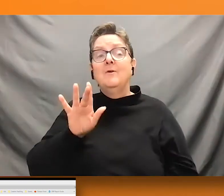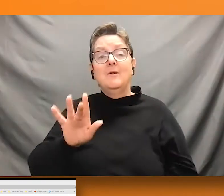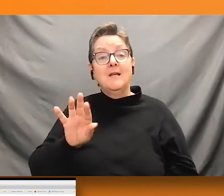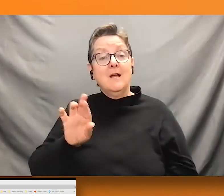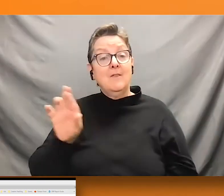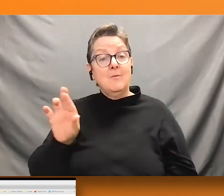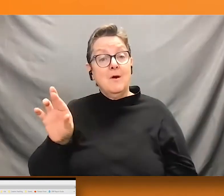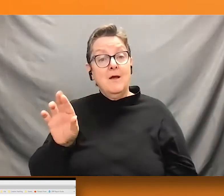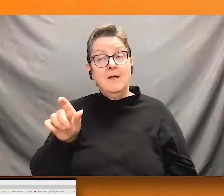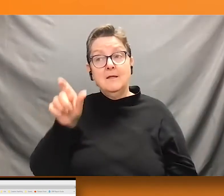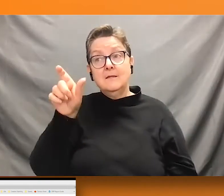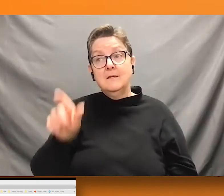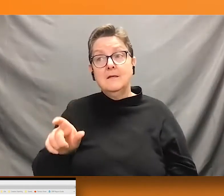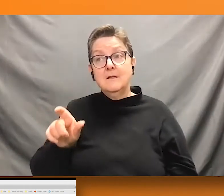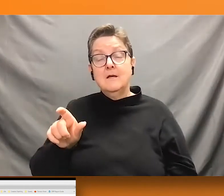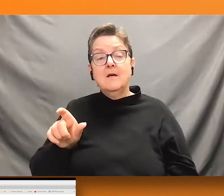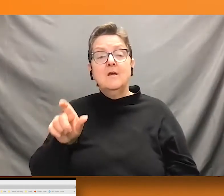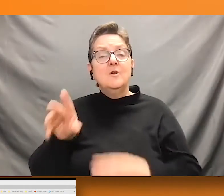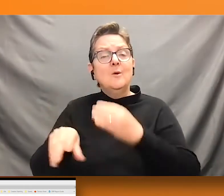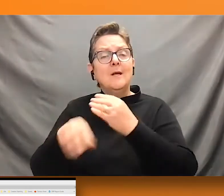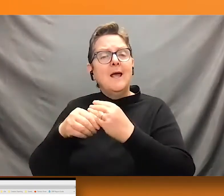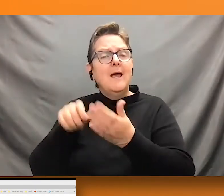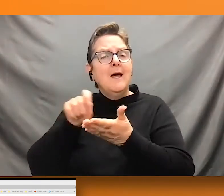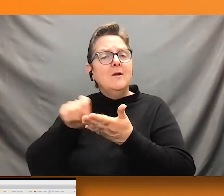And then you have the passage, of course.